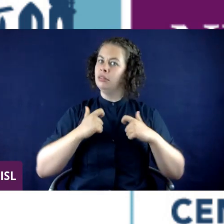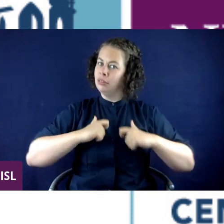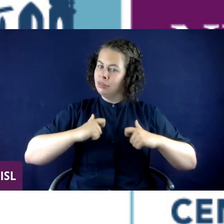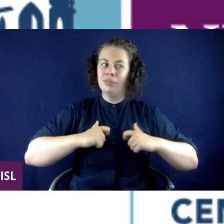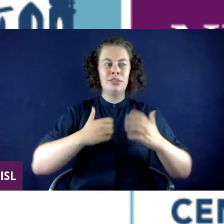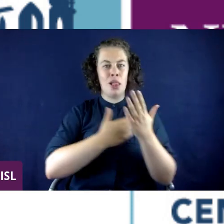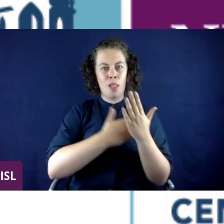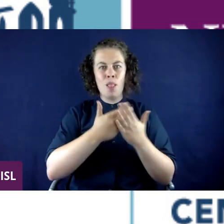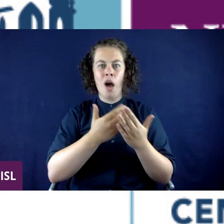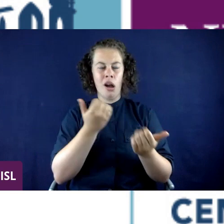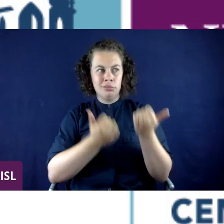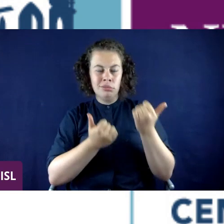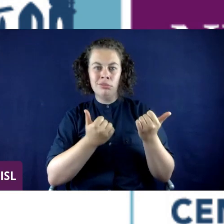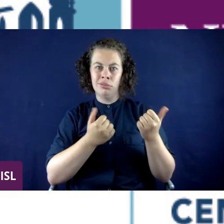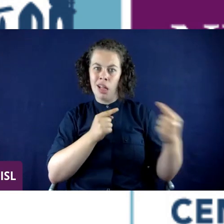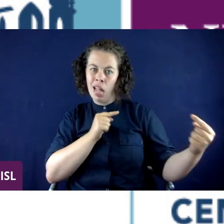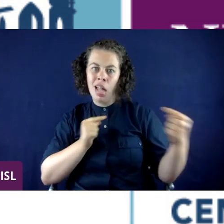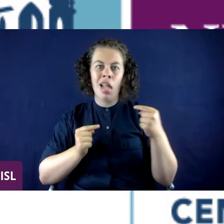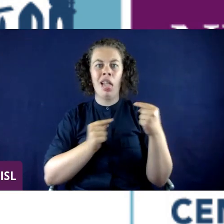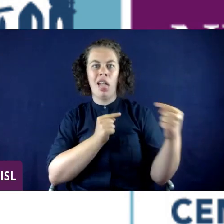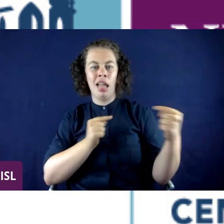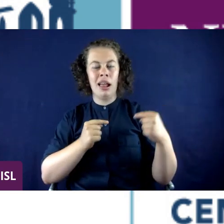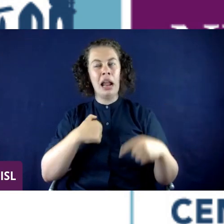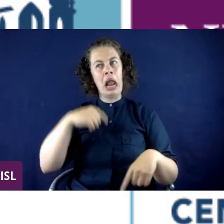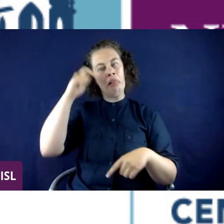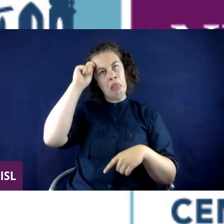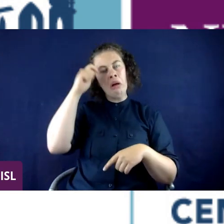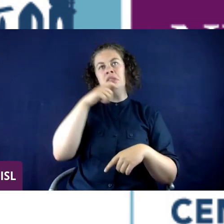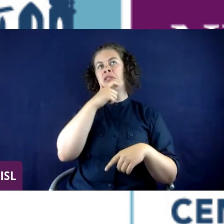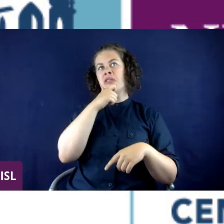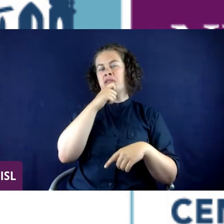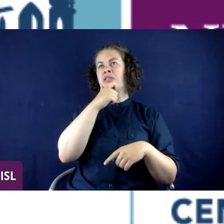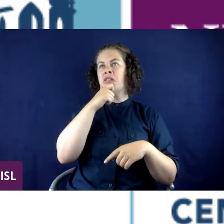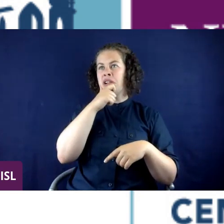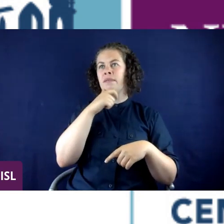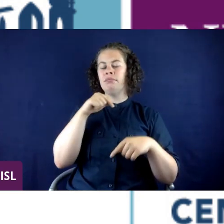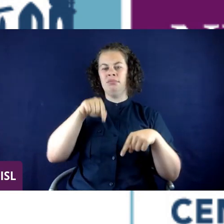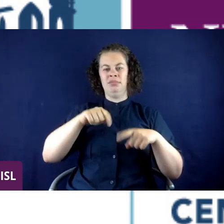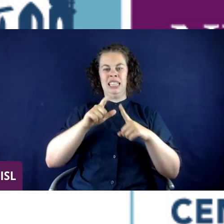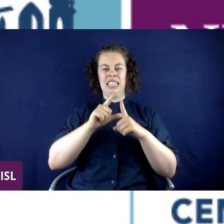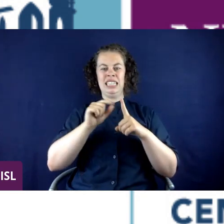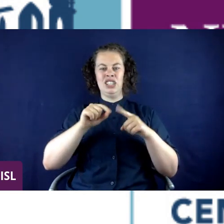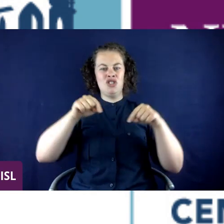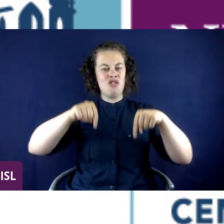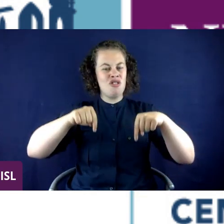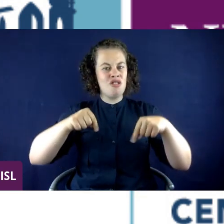something that has been very interesting, and I thought digital space, I would like to specifically share some